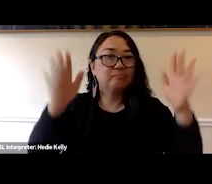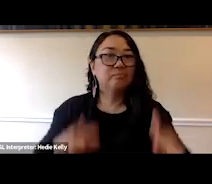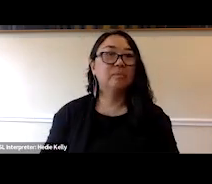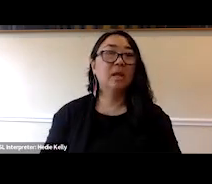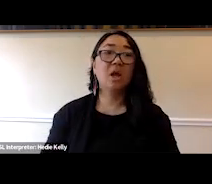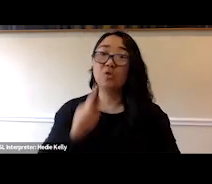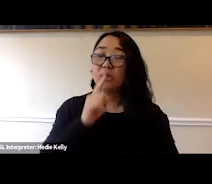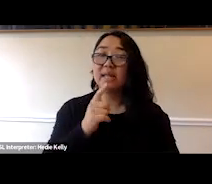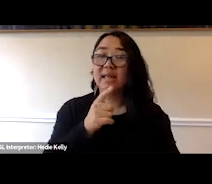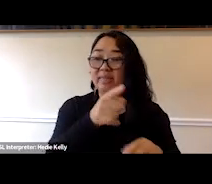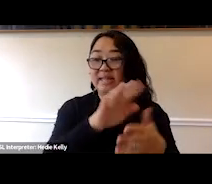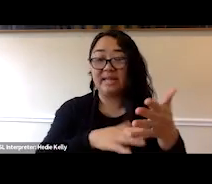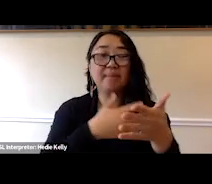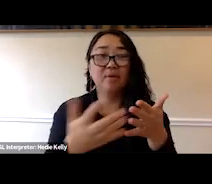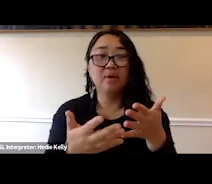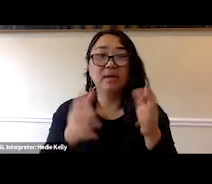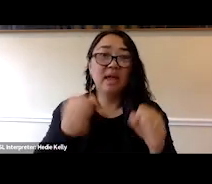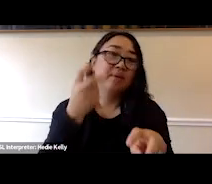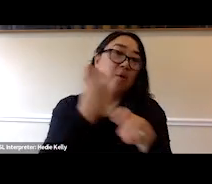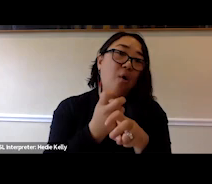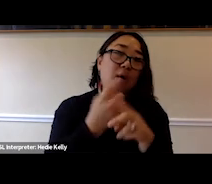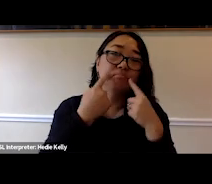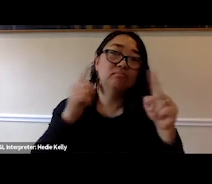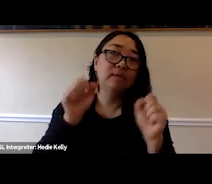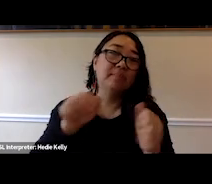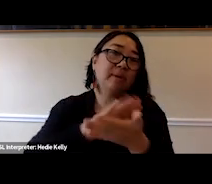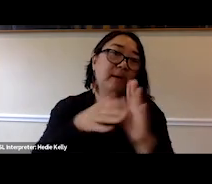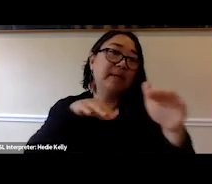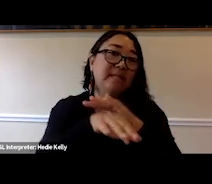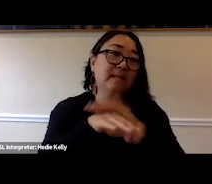I would probably recommend finding a way to build this table in a proper table